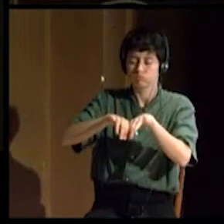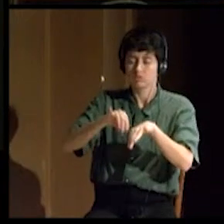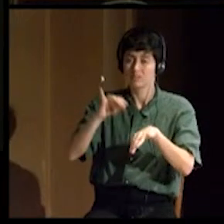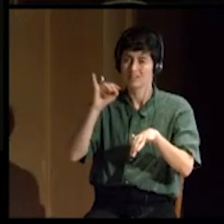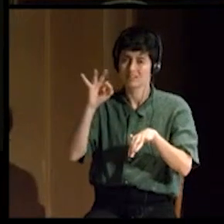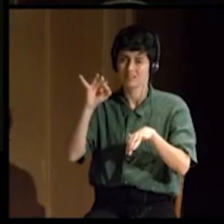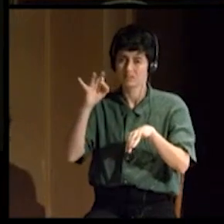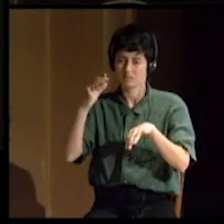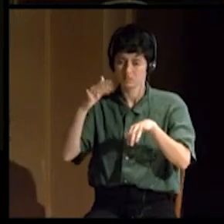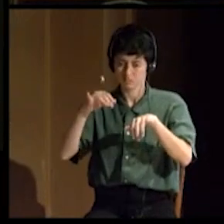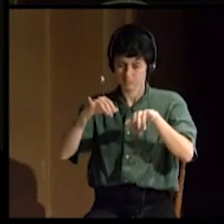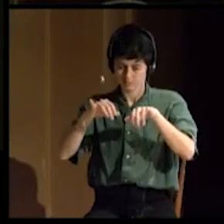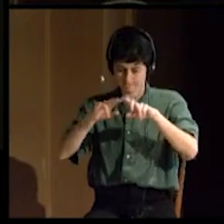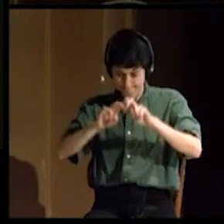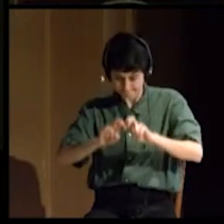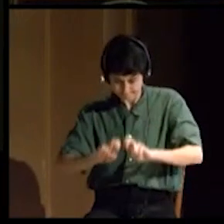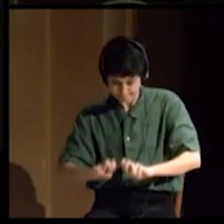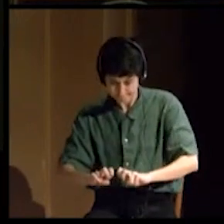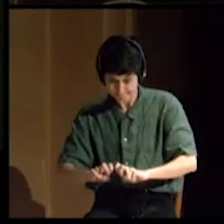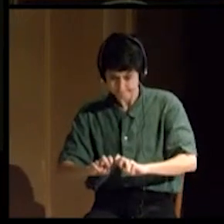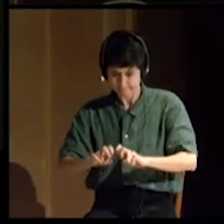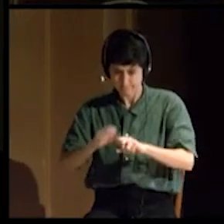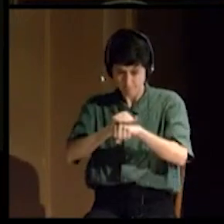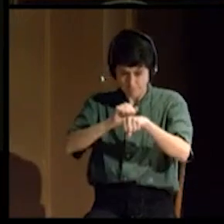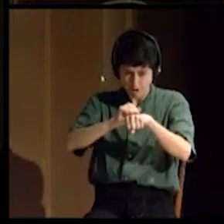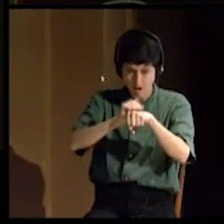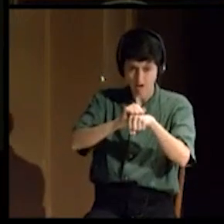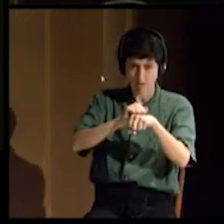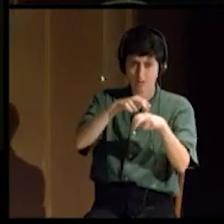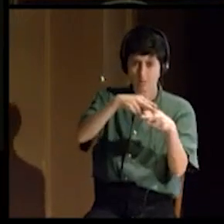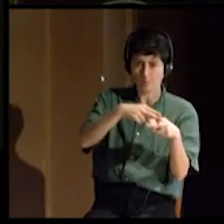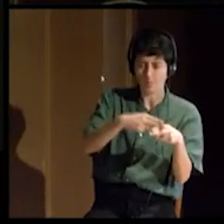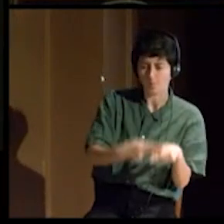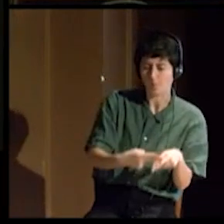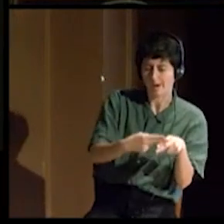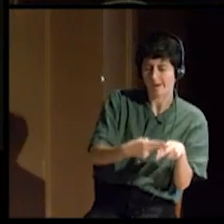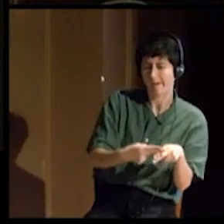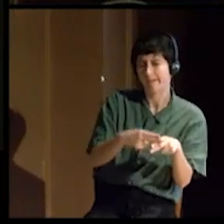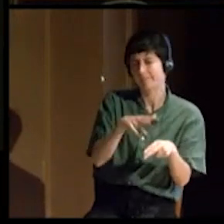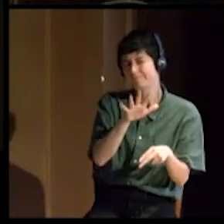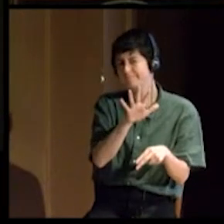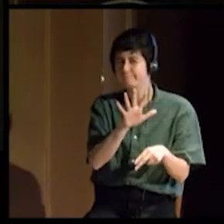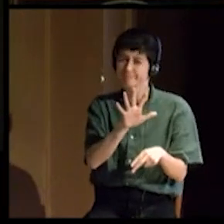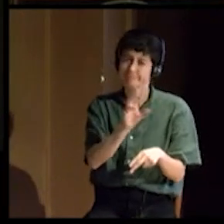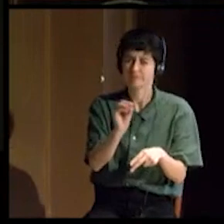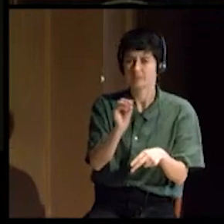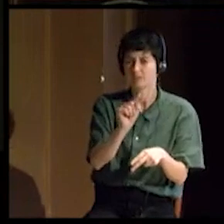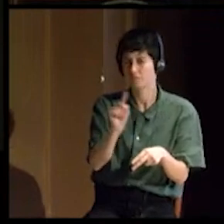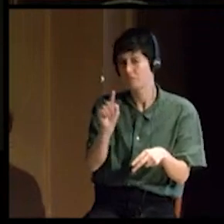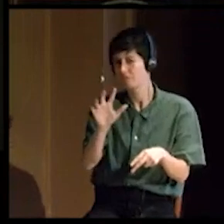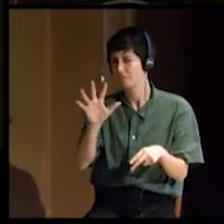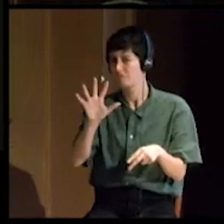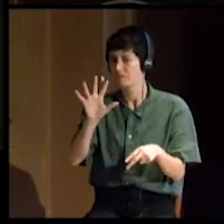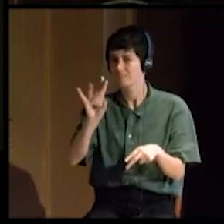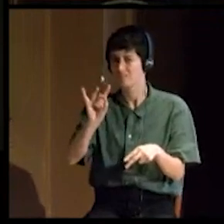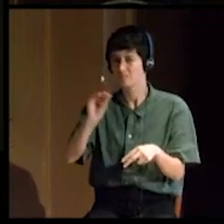and 58 weight percent silica. Now as a final method, we can see, we can actually analyze glacial deposits.